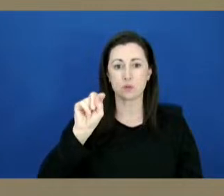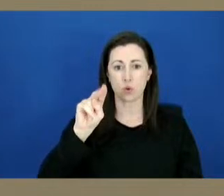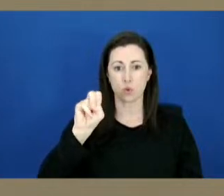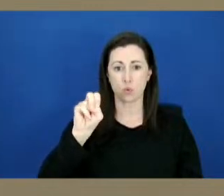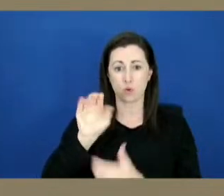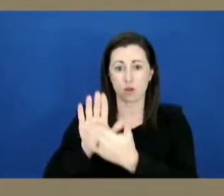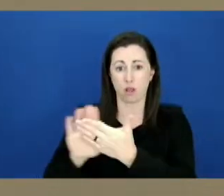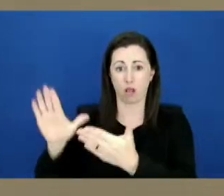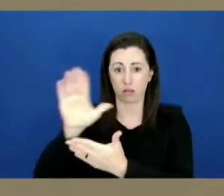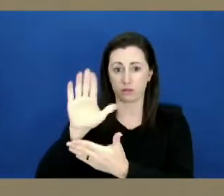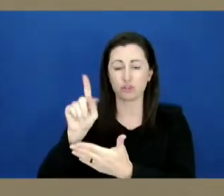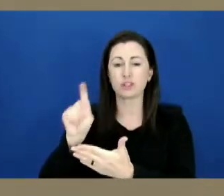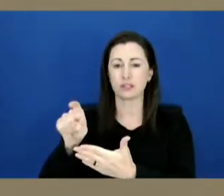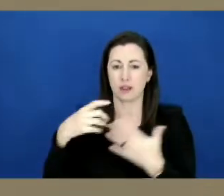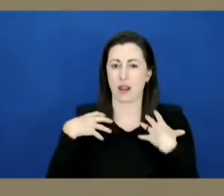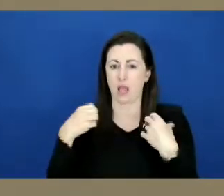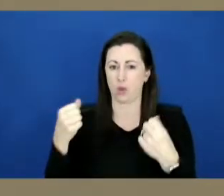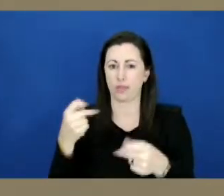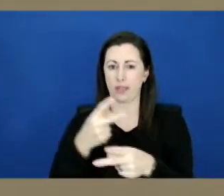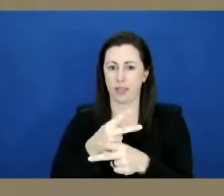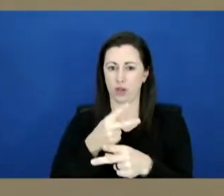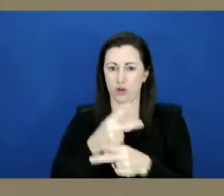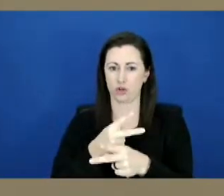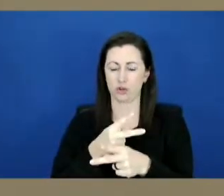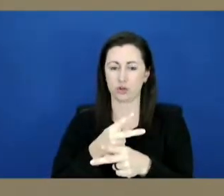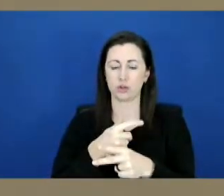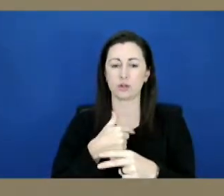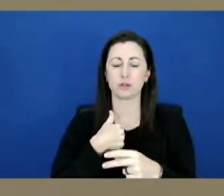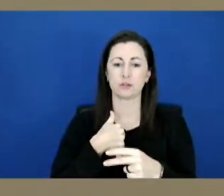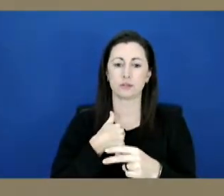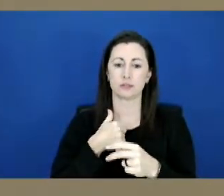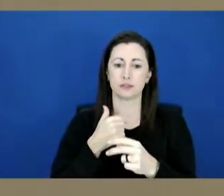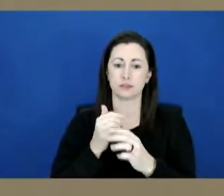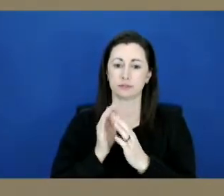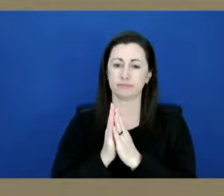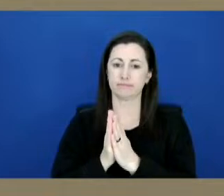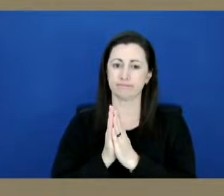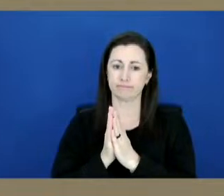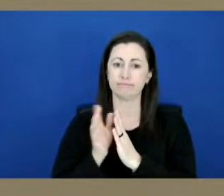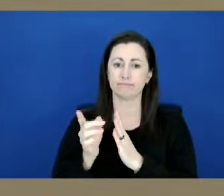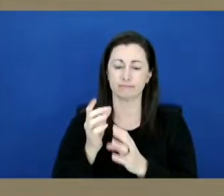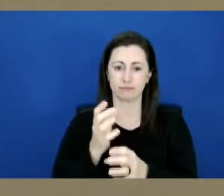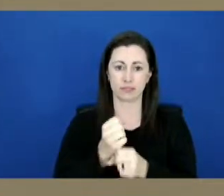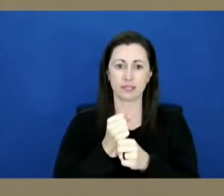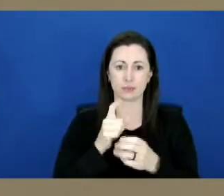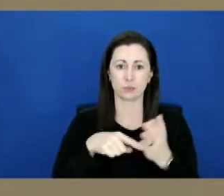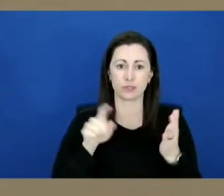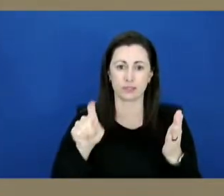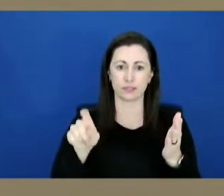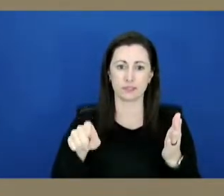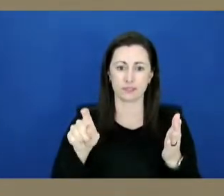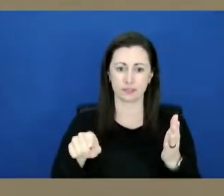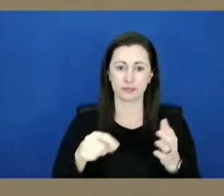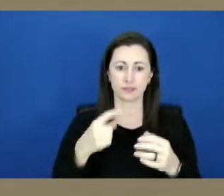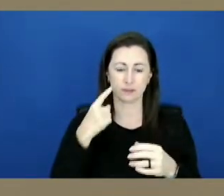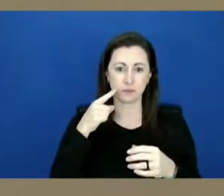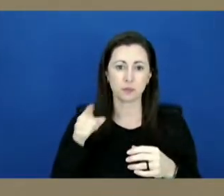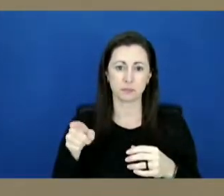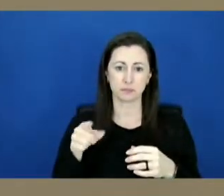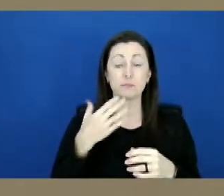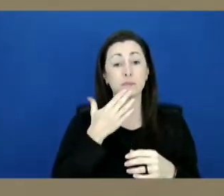THE PRESIDENT OF LIVING STONE